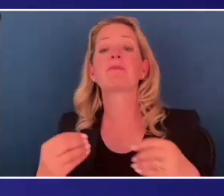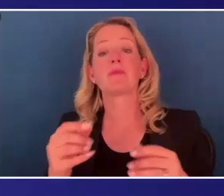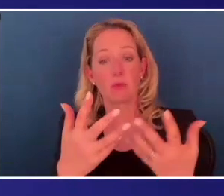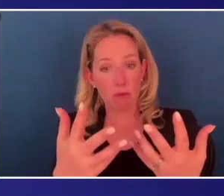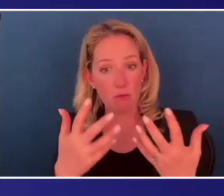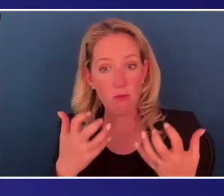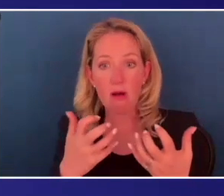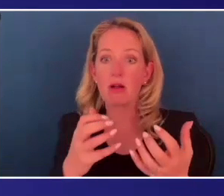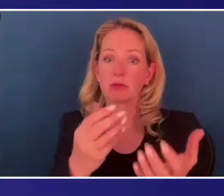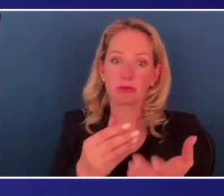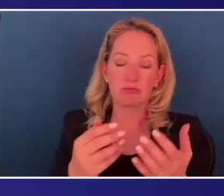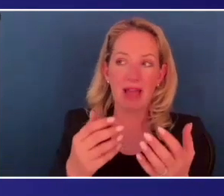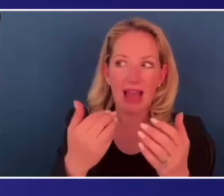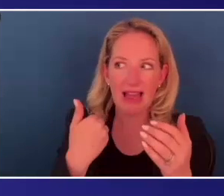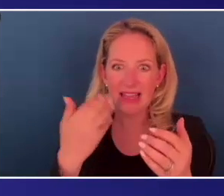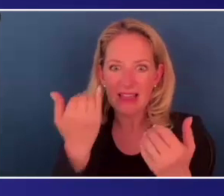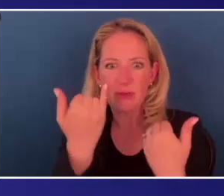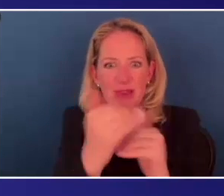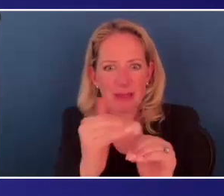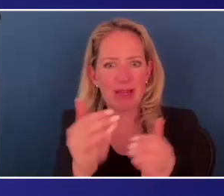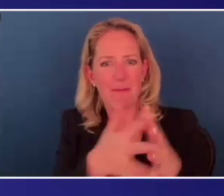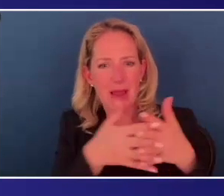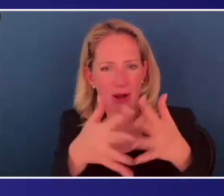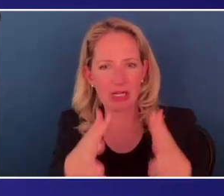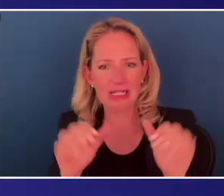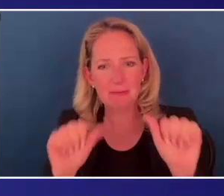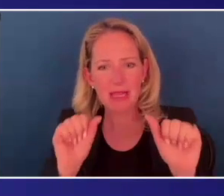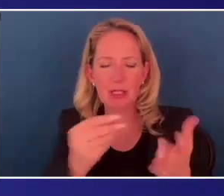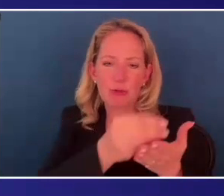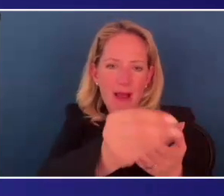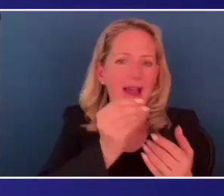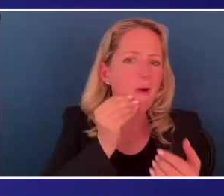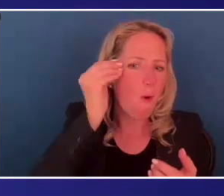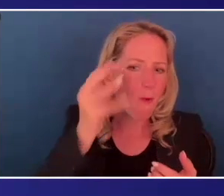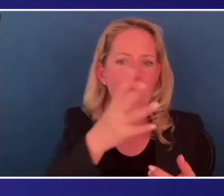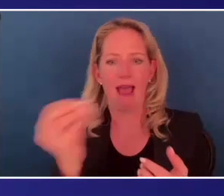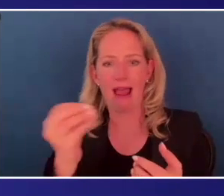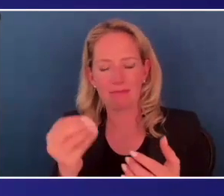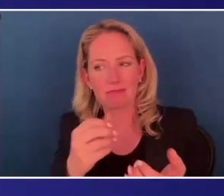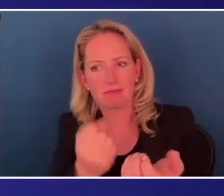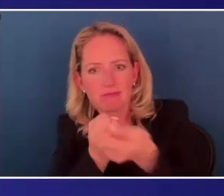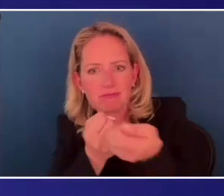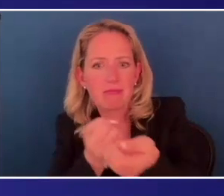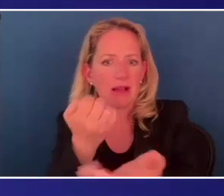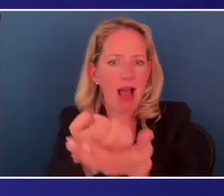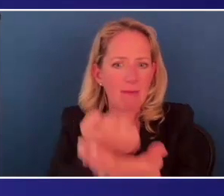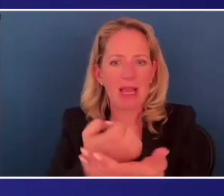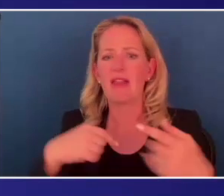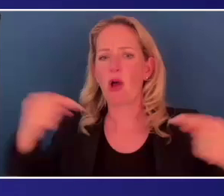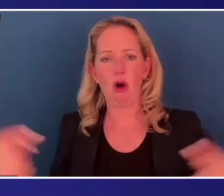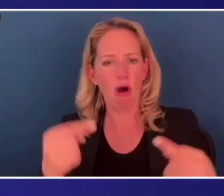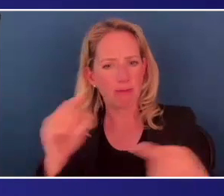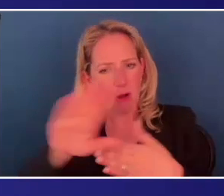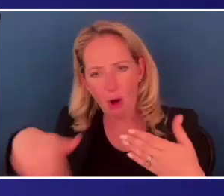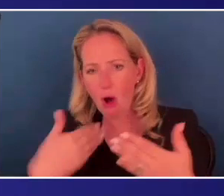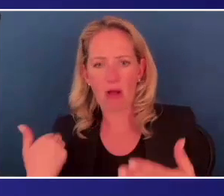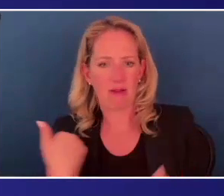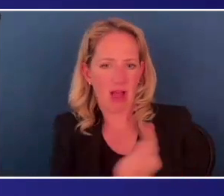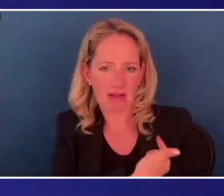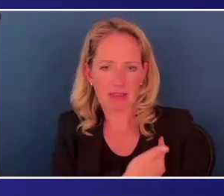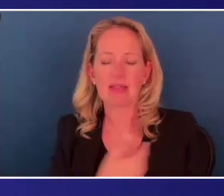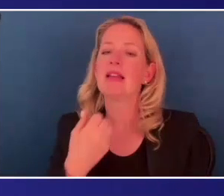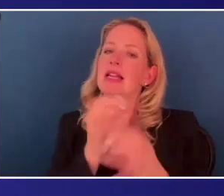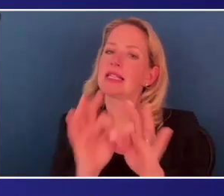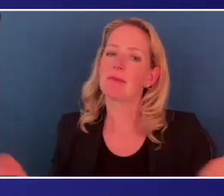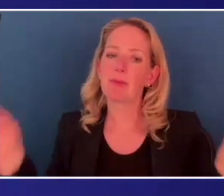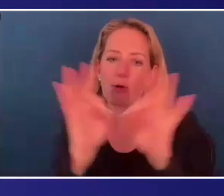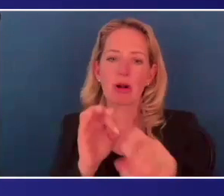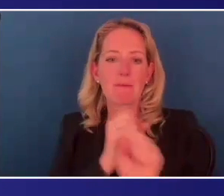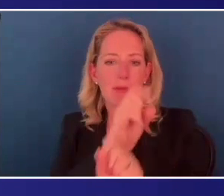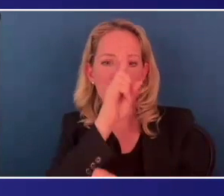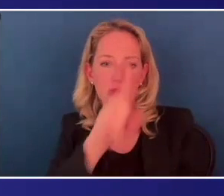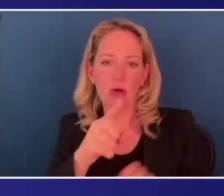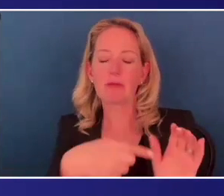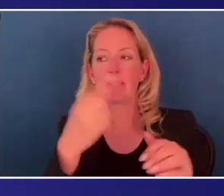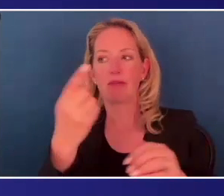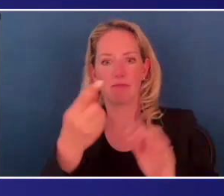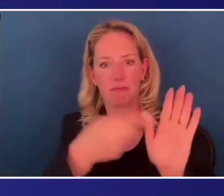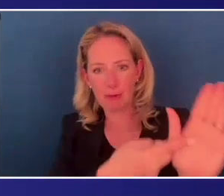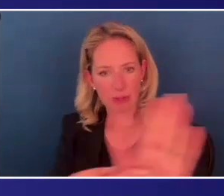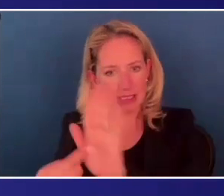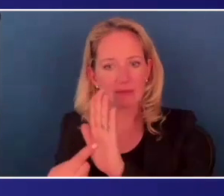Hers us all. Lastly, to have an honest and productive will making process. Are in to ensure that a range of represented voices are at the table, those most directly impacted students and bars.